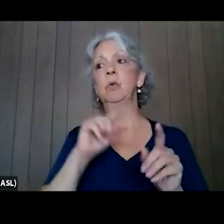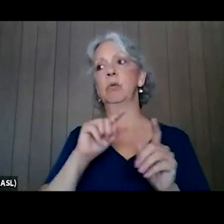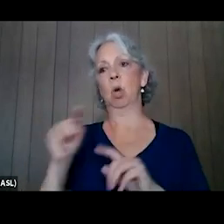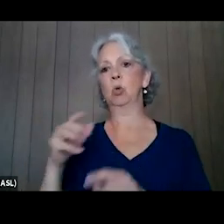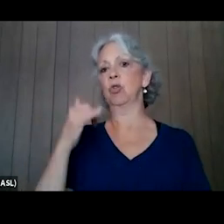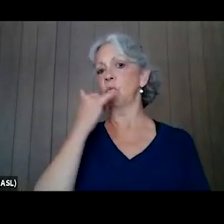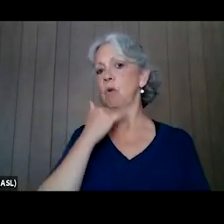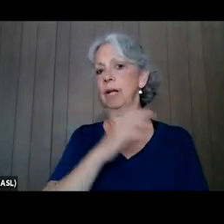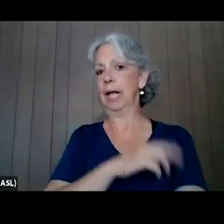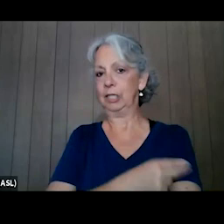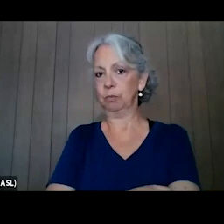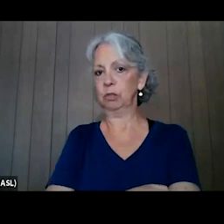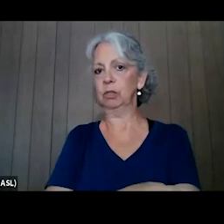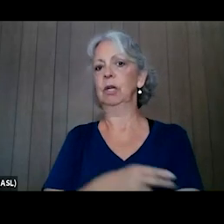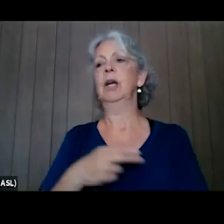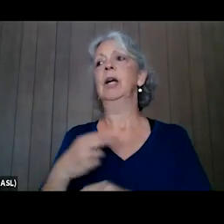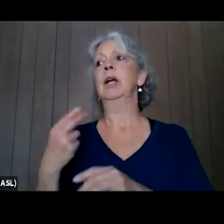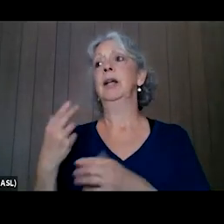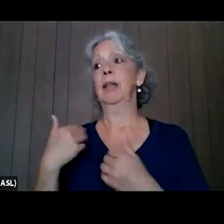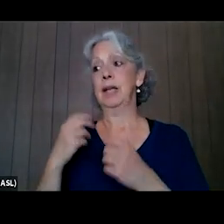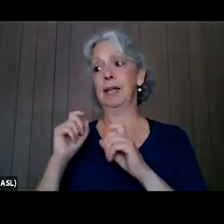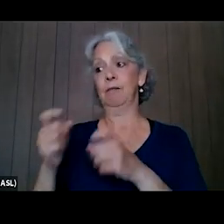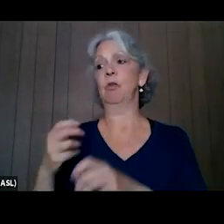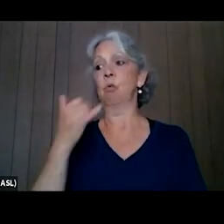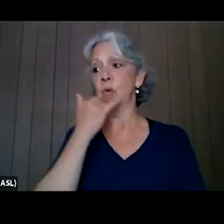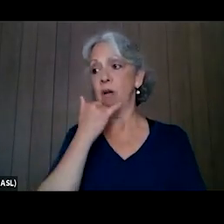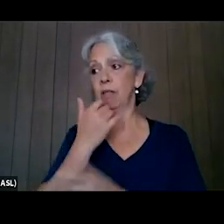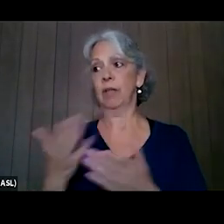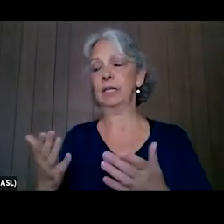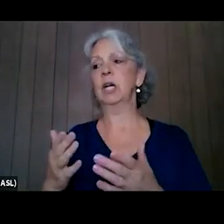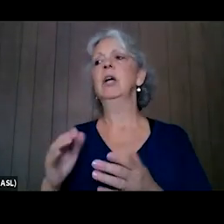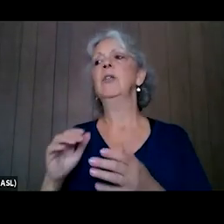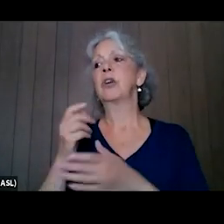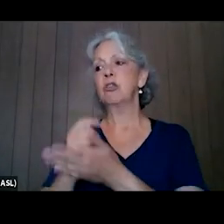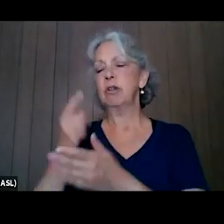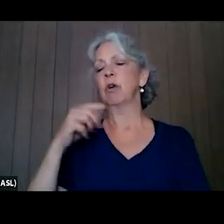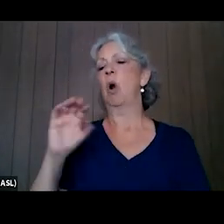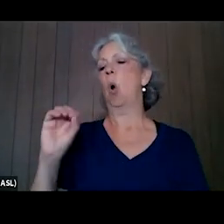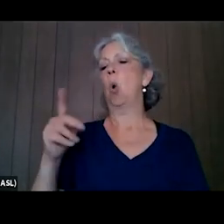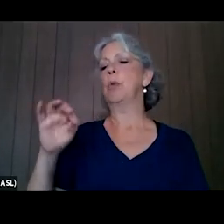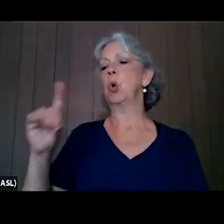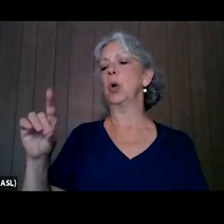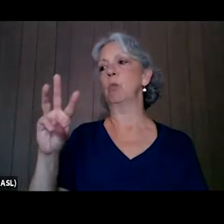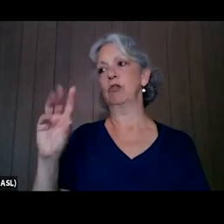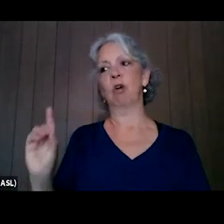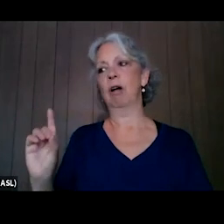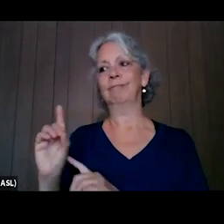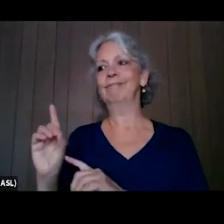with these withdrawal symptoms, you're not gonna be treated right. They're gonna treat you for opioid withdrawal, and as you know, this is not an opioid,